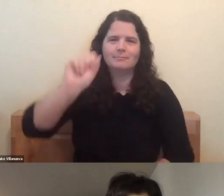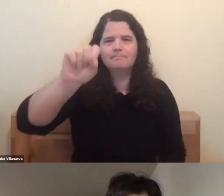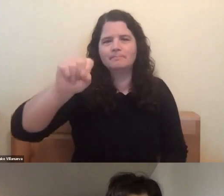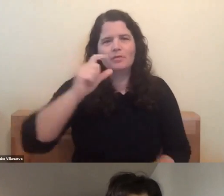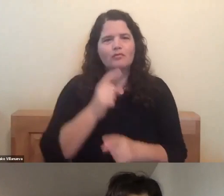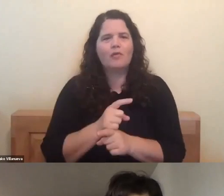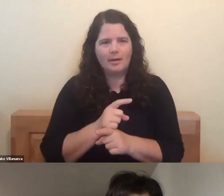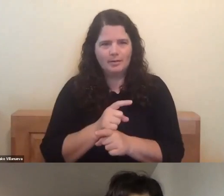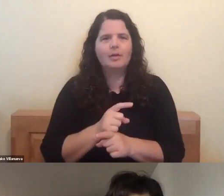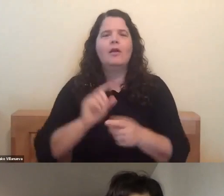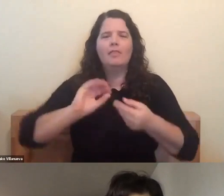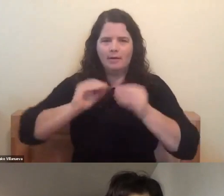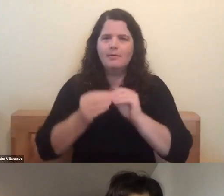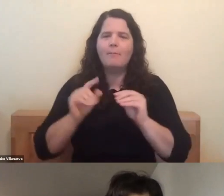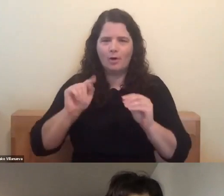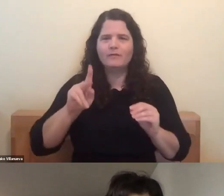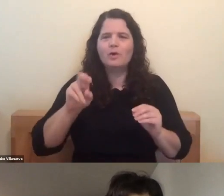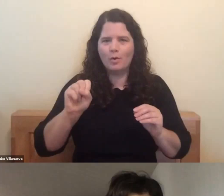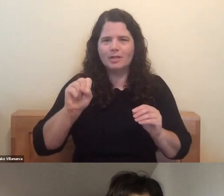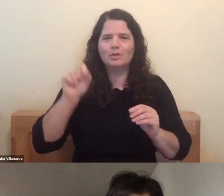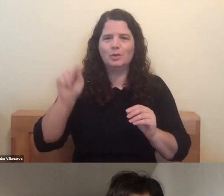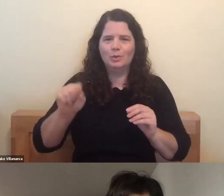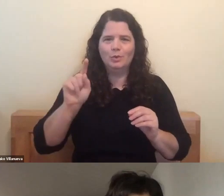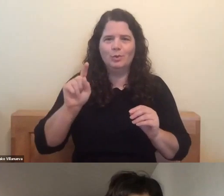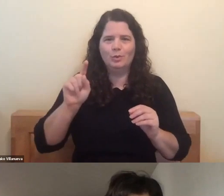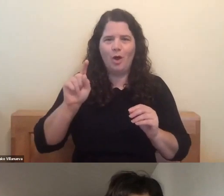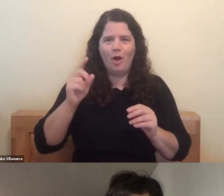that you are looking at should be checked before anything else is done